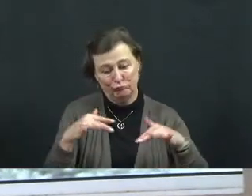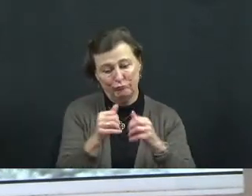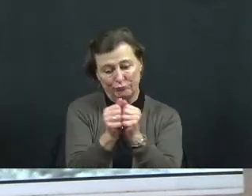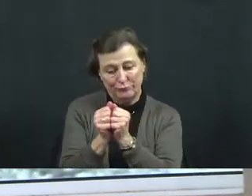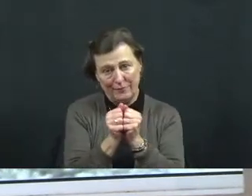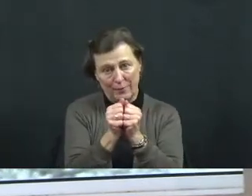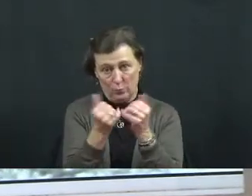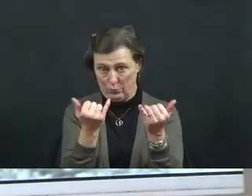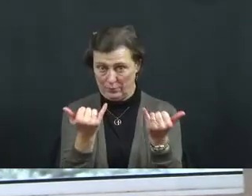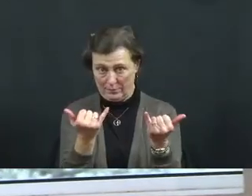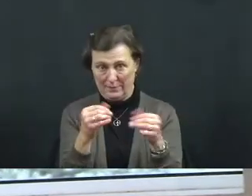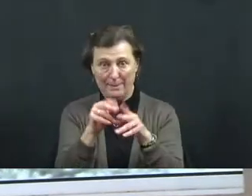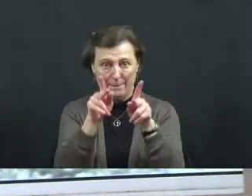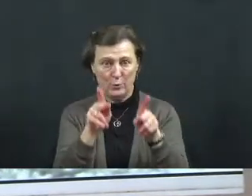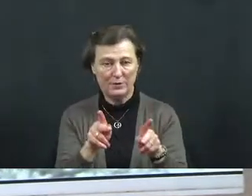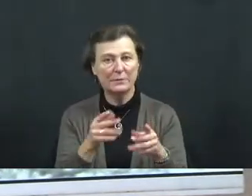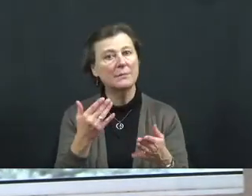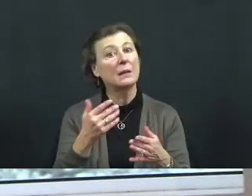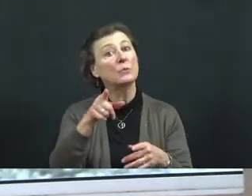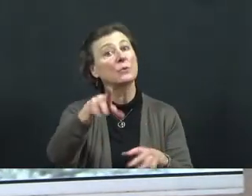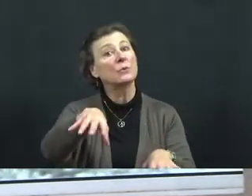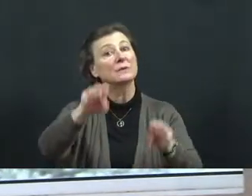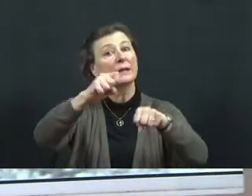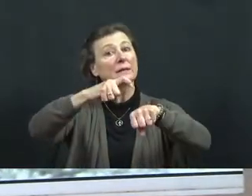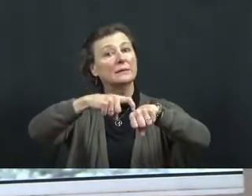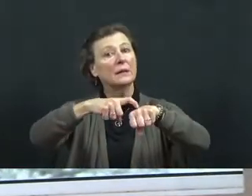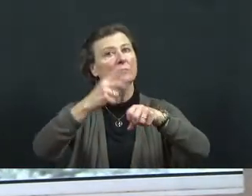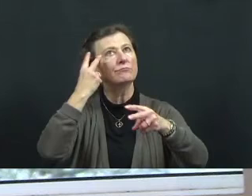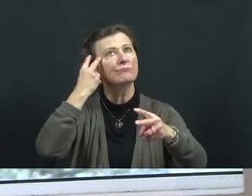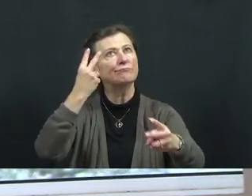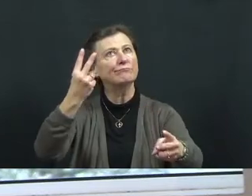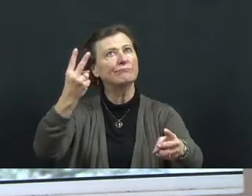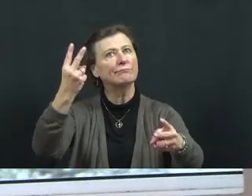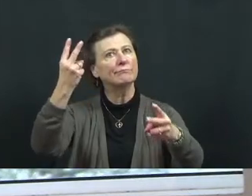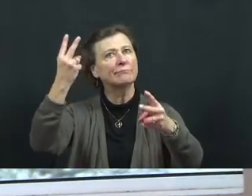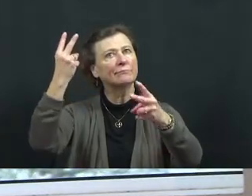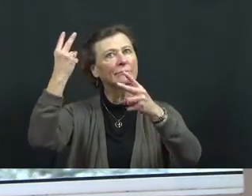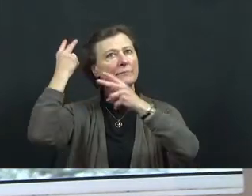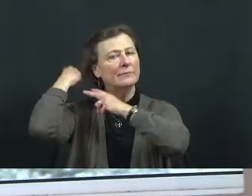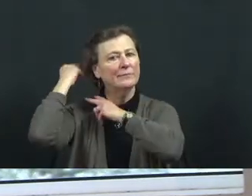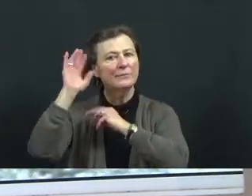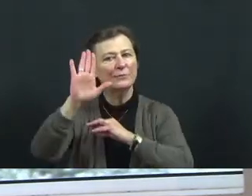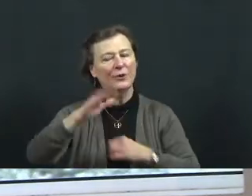Perhaps you can take a moment to gaze back upon your life.